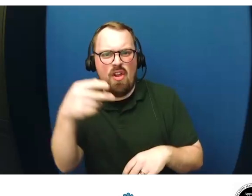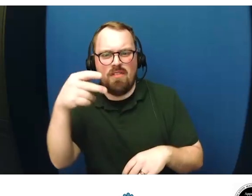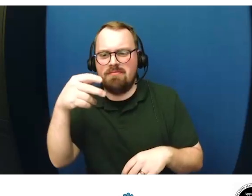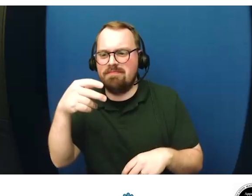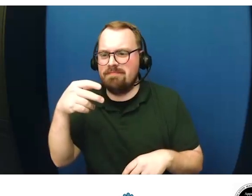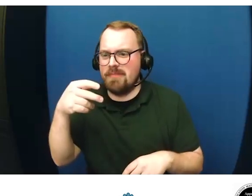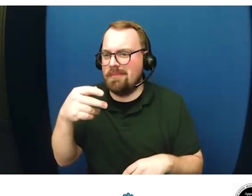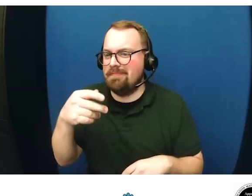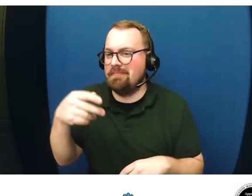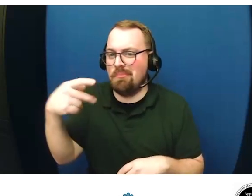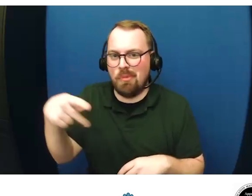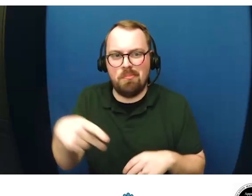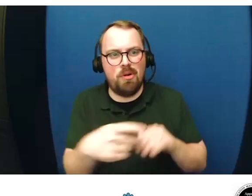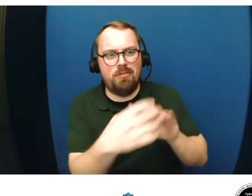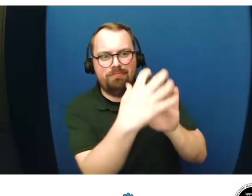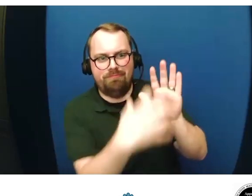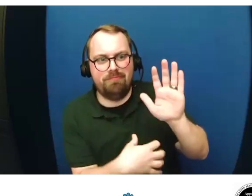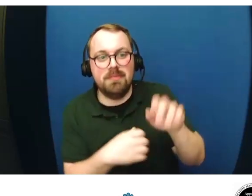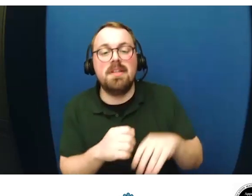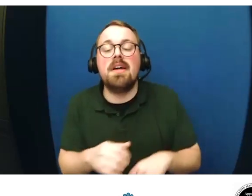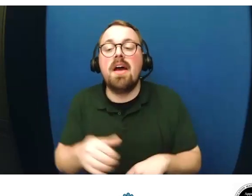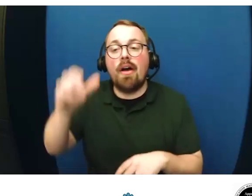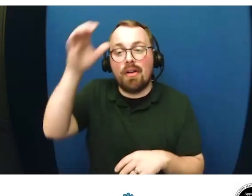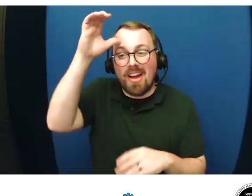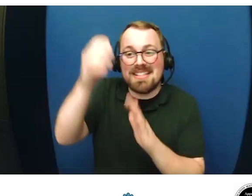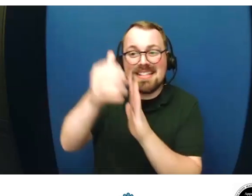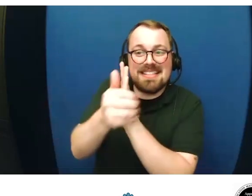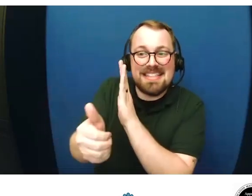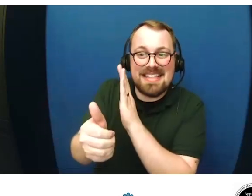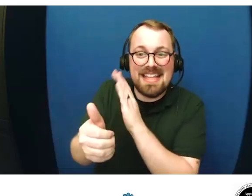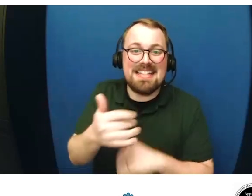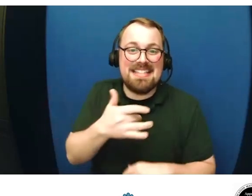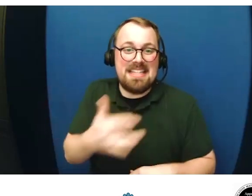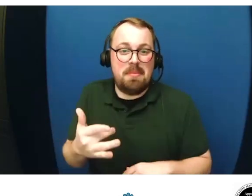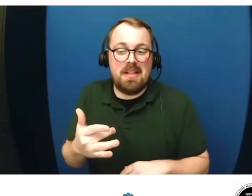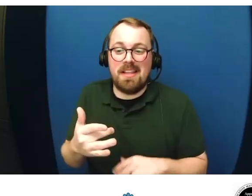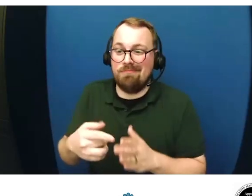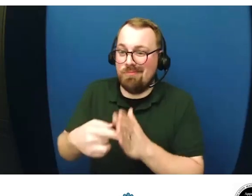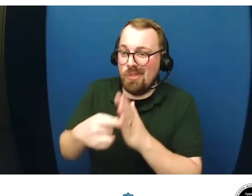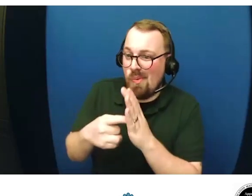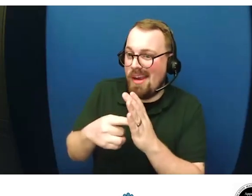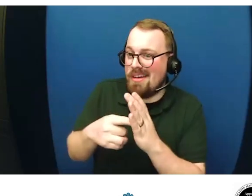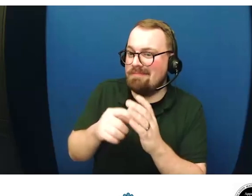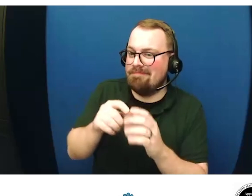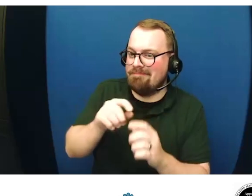"Concepts and skills that usually require specialized instruction to